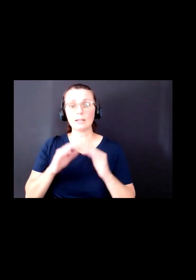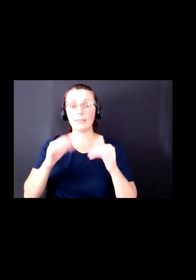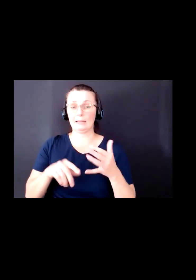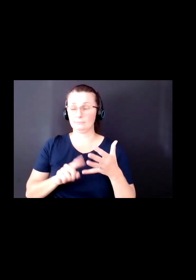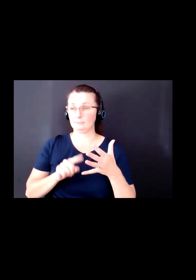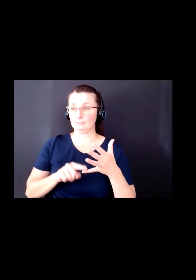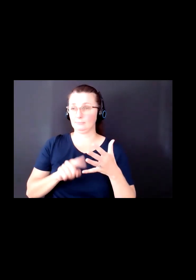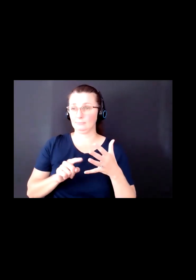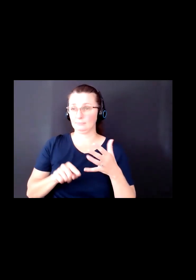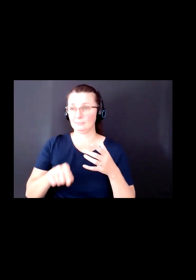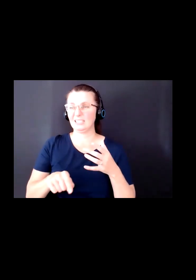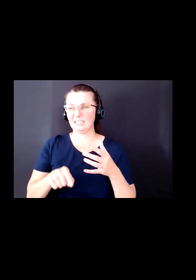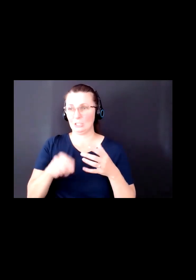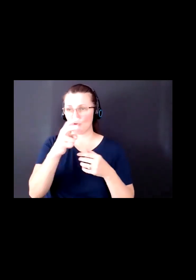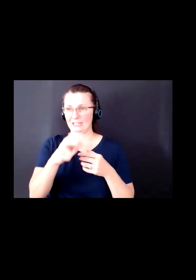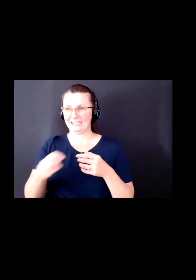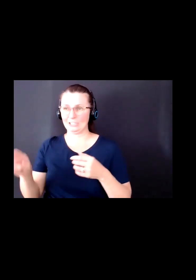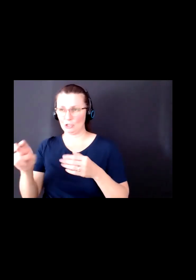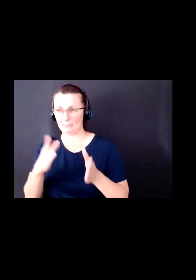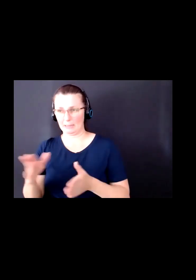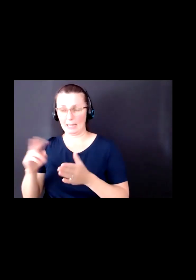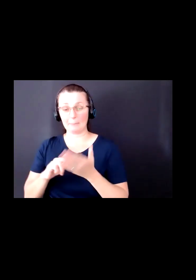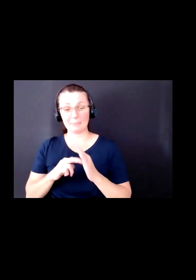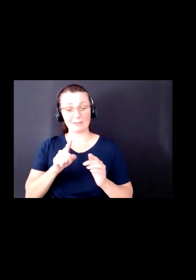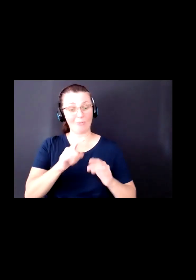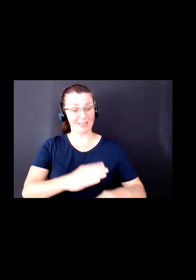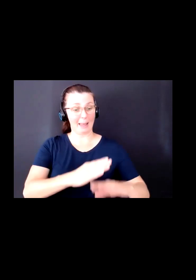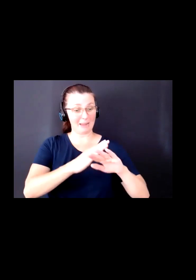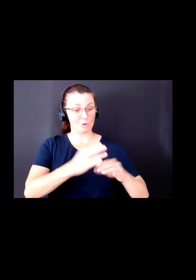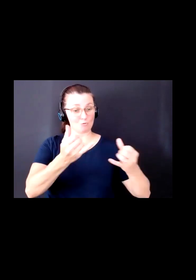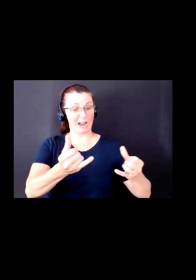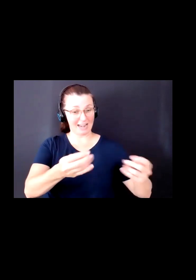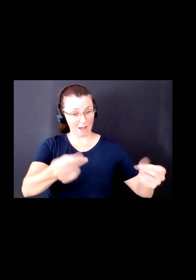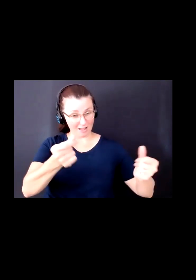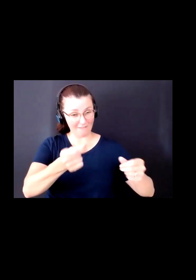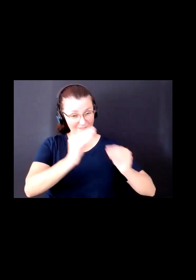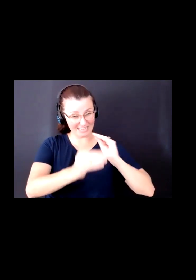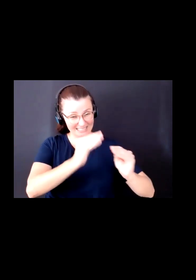couldn't be immediately fixed, and indicates how these things are